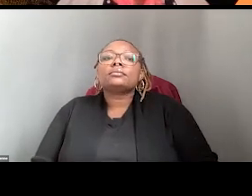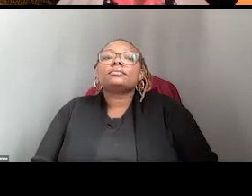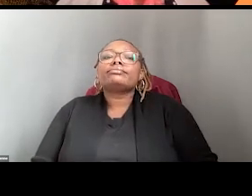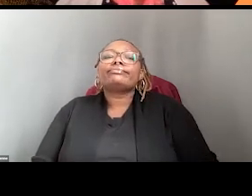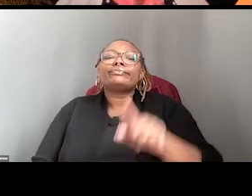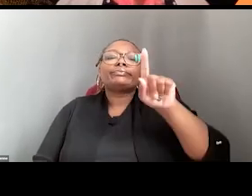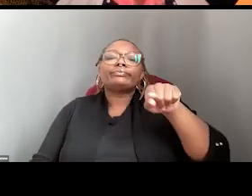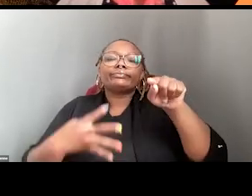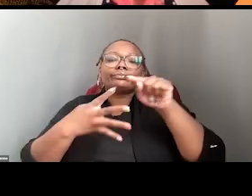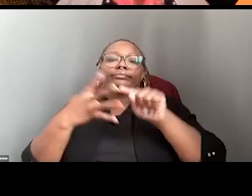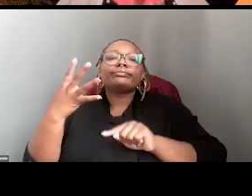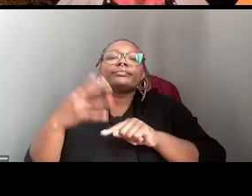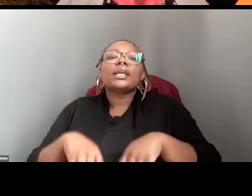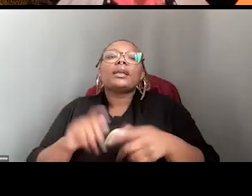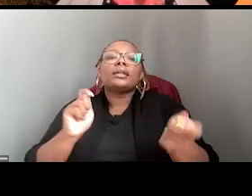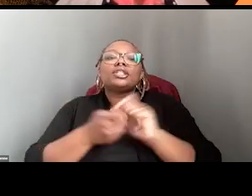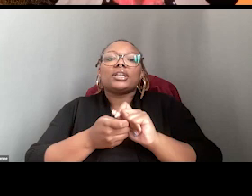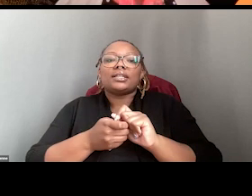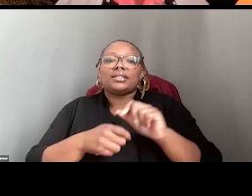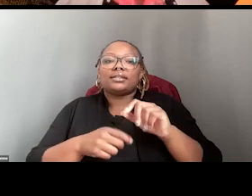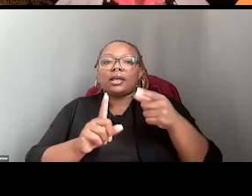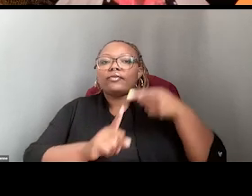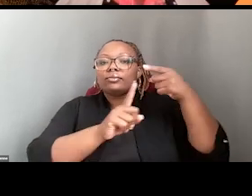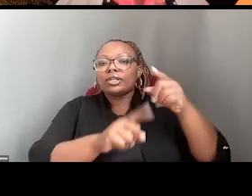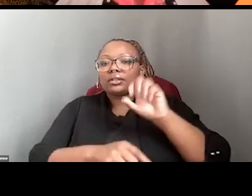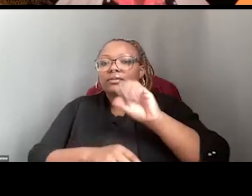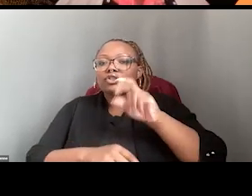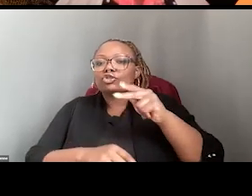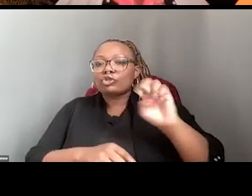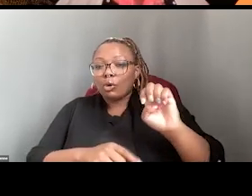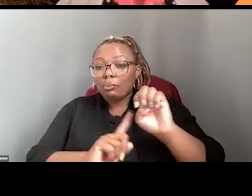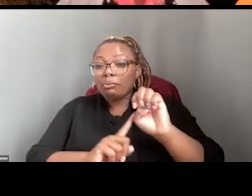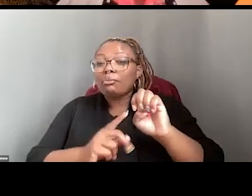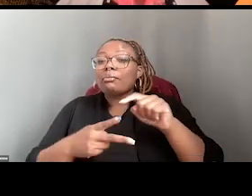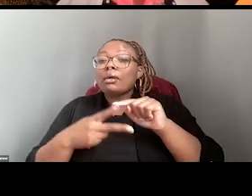This is a very important notification to your program officer